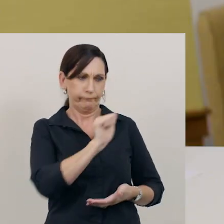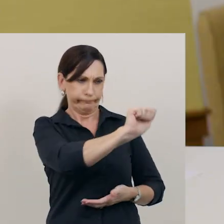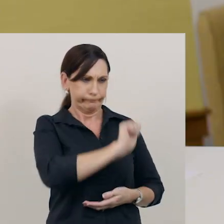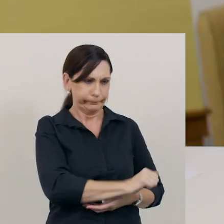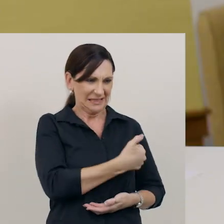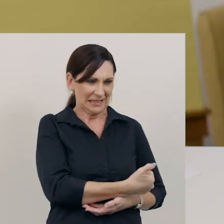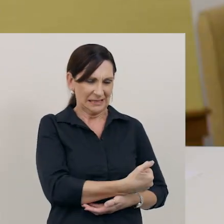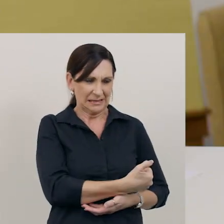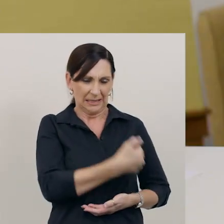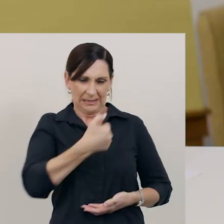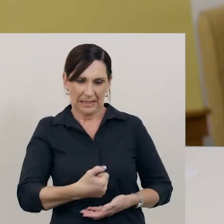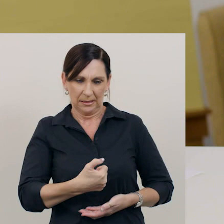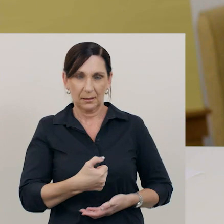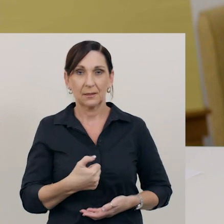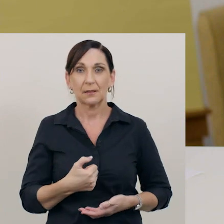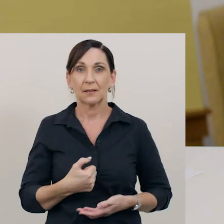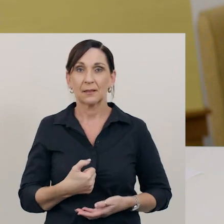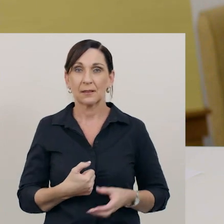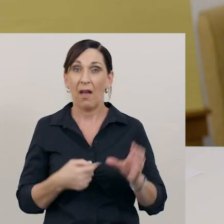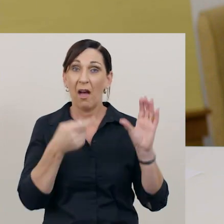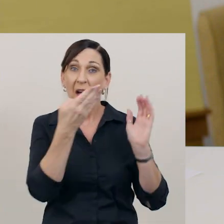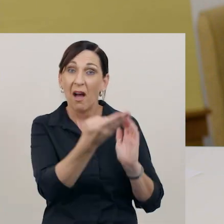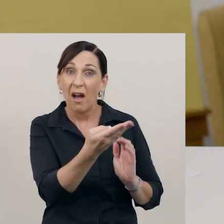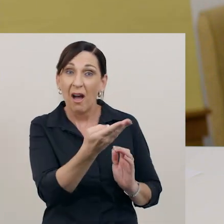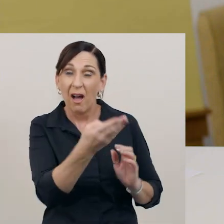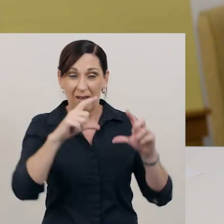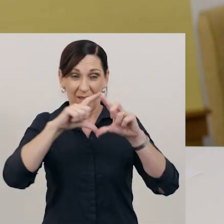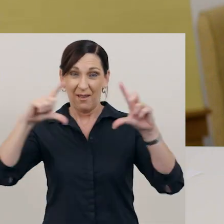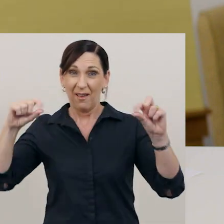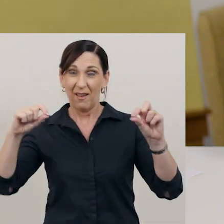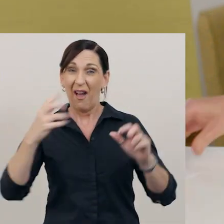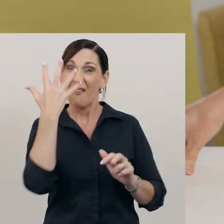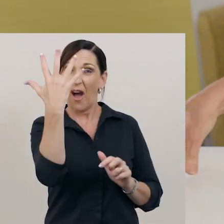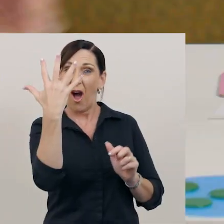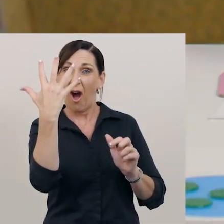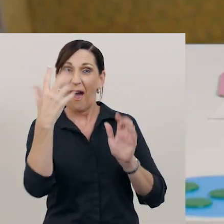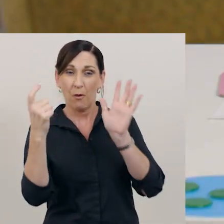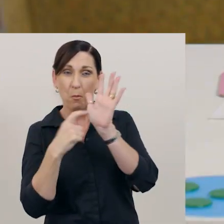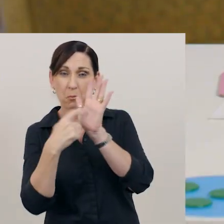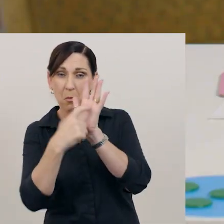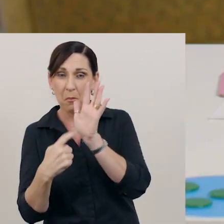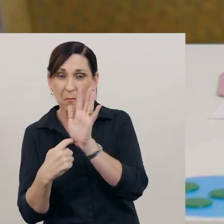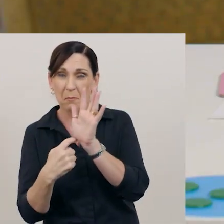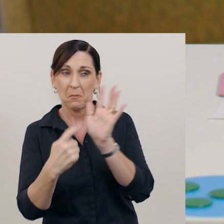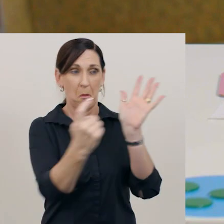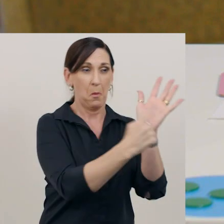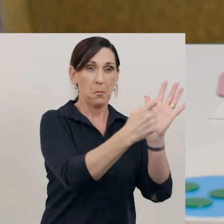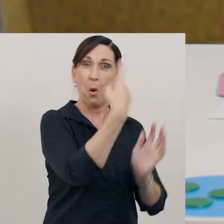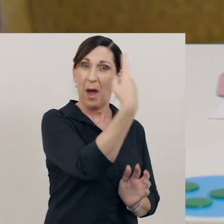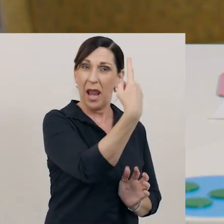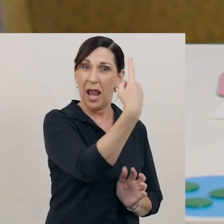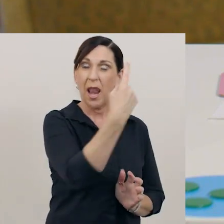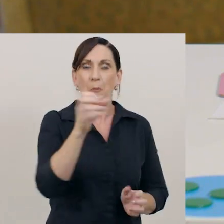The numbers 5 and 1 belong underneath this domino so I will put it here and here.